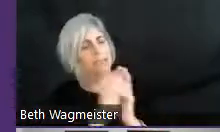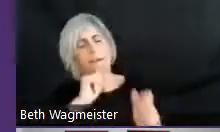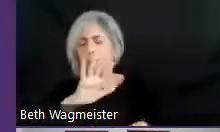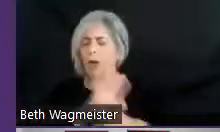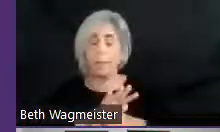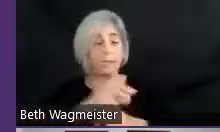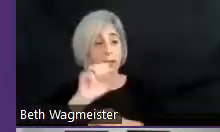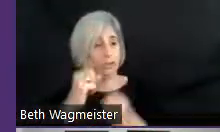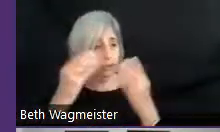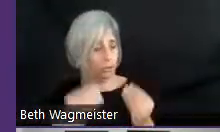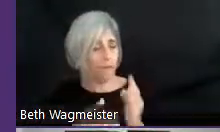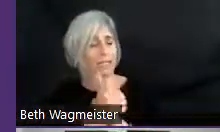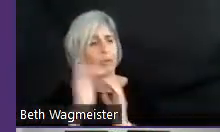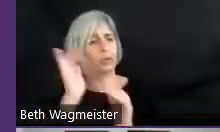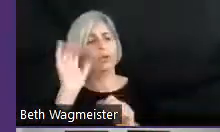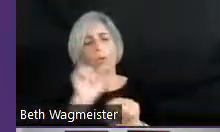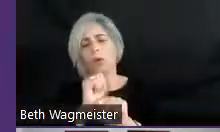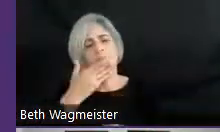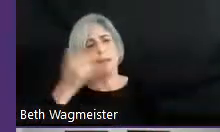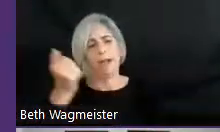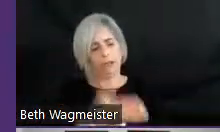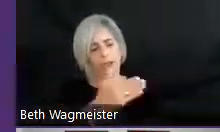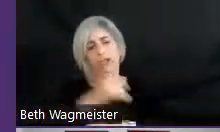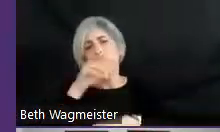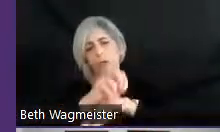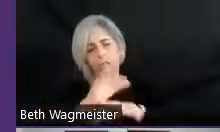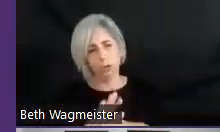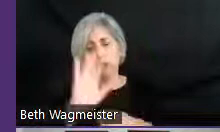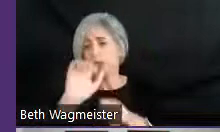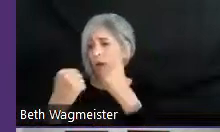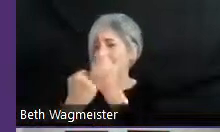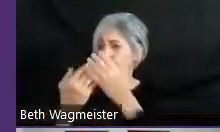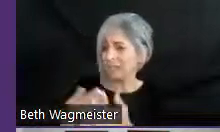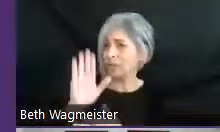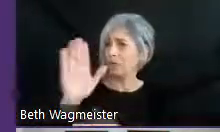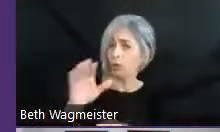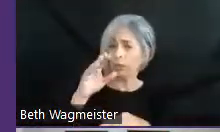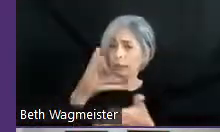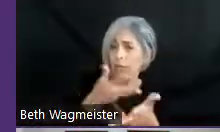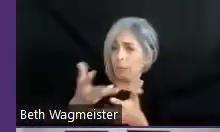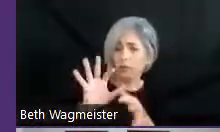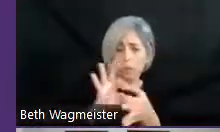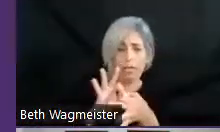will work better in your consulting, advocacy, in your interpersonal relationships than learning